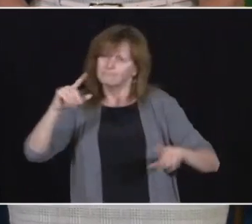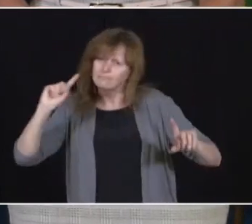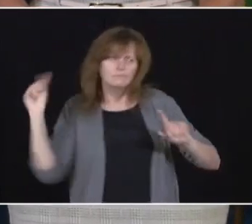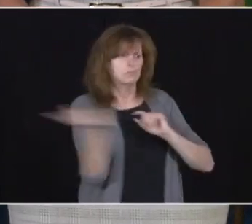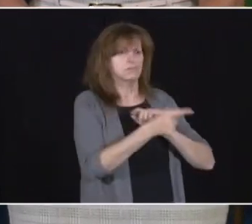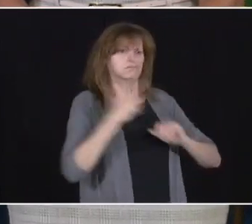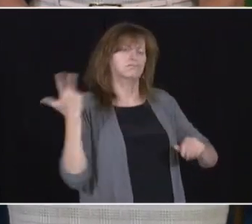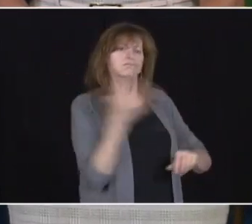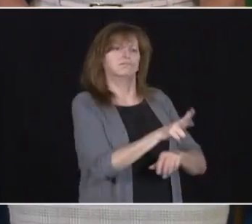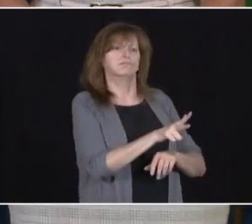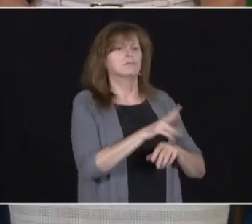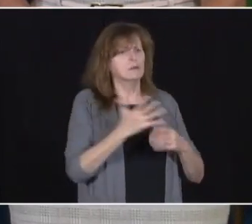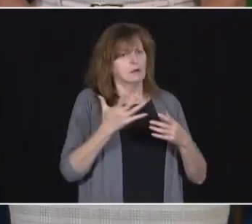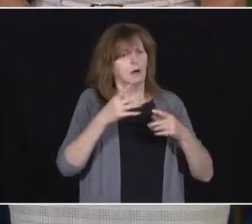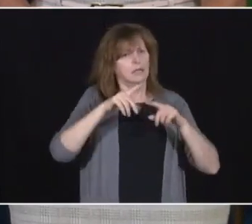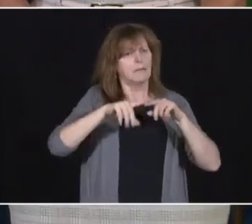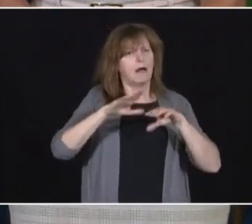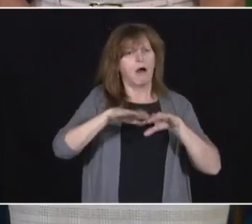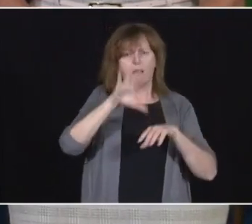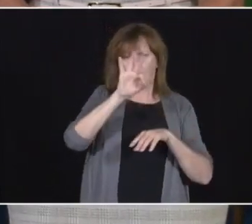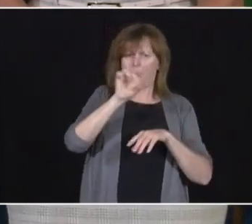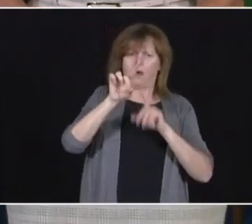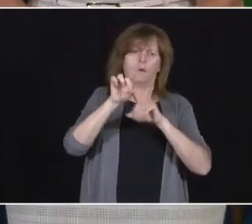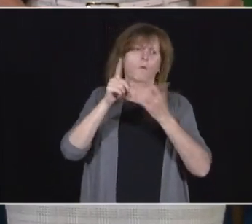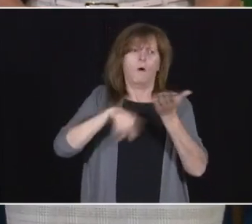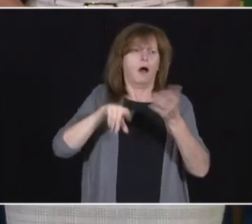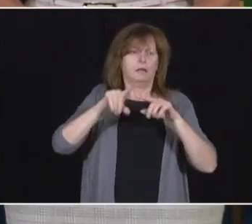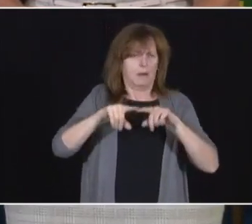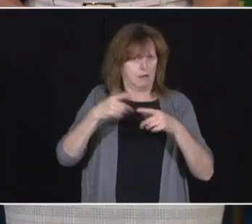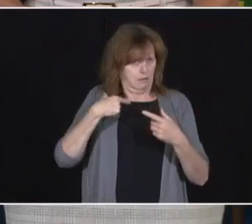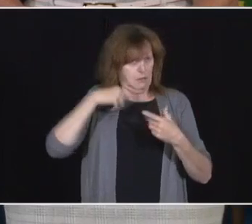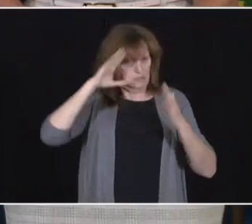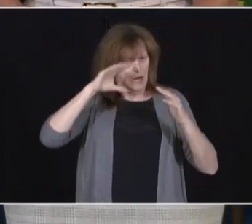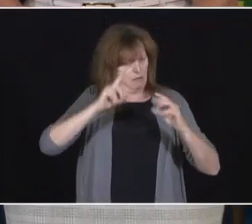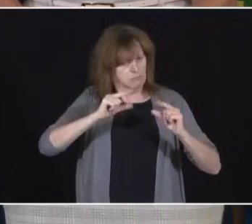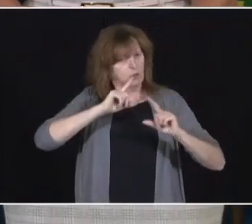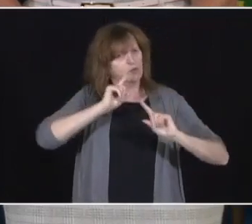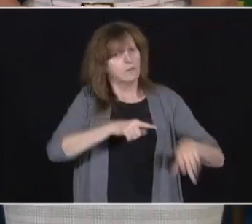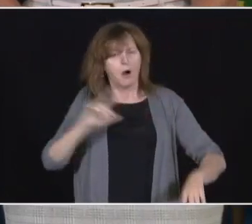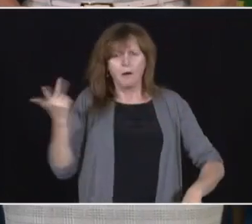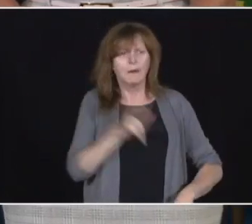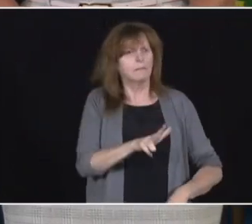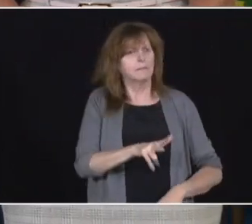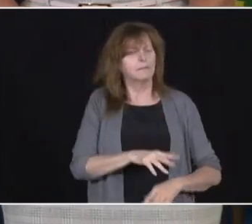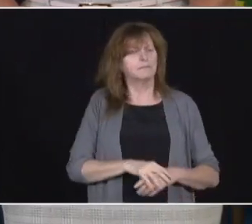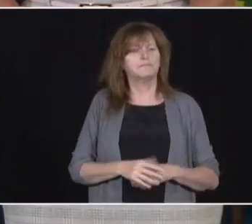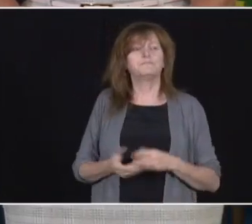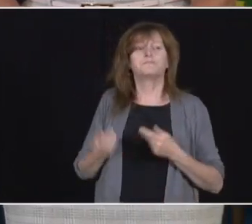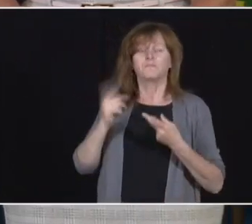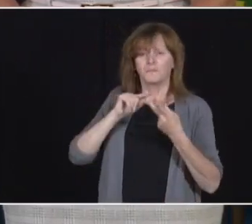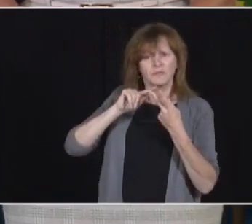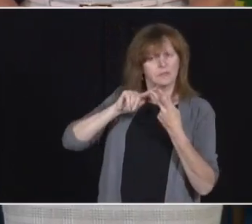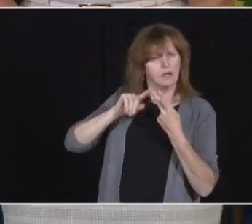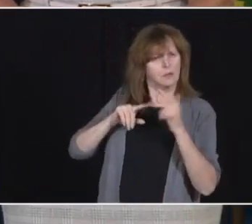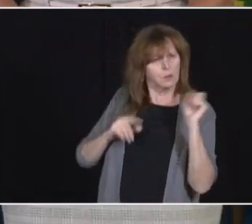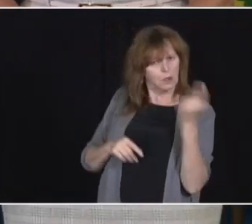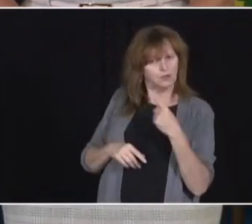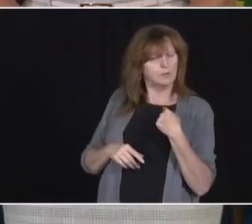in all of downtown. Do you want that? I don't want it. And I would tell you one thing, I guarantee that